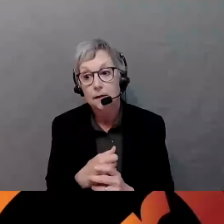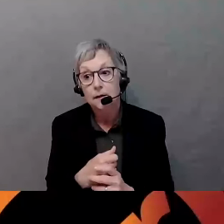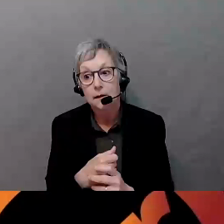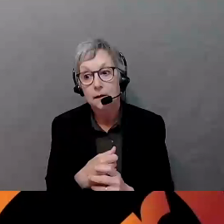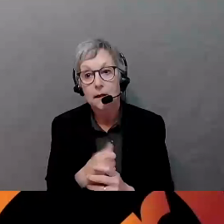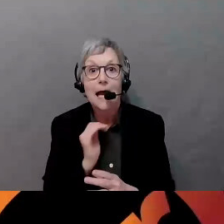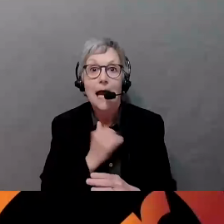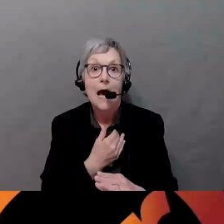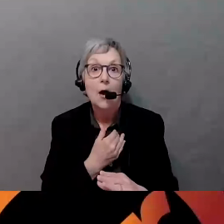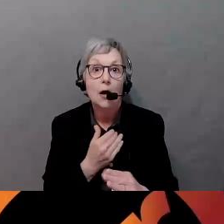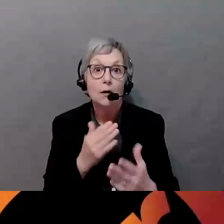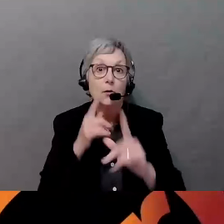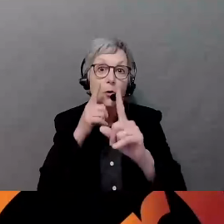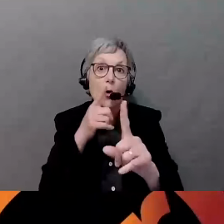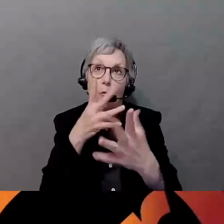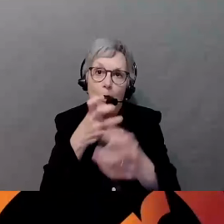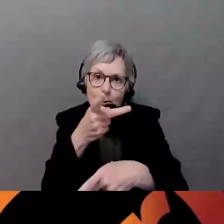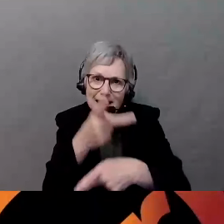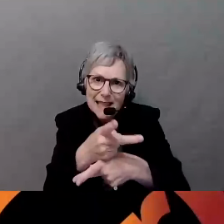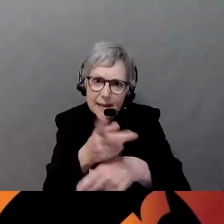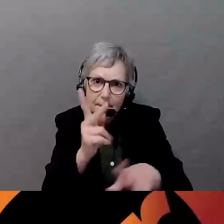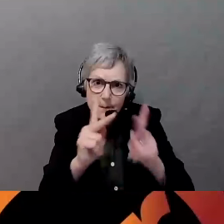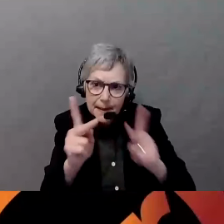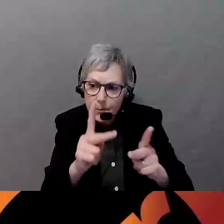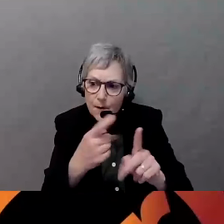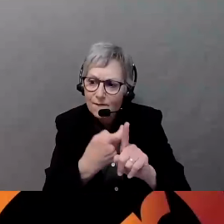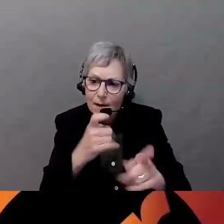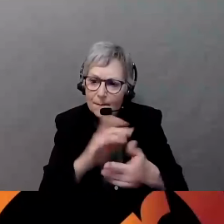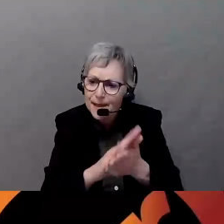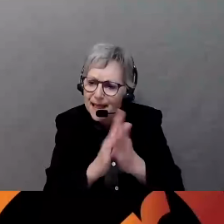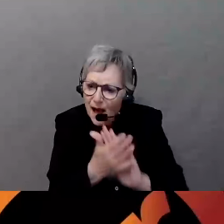SUICIDAL IN THE FIRST PLACE AND PROVIDING EFFECTIVE CARE AND